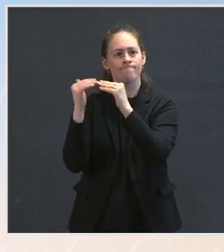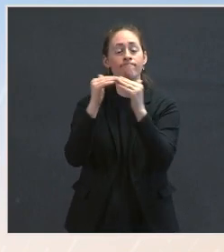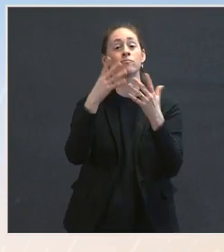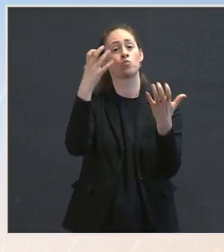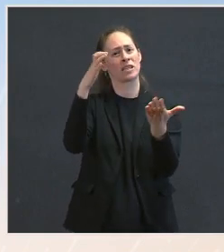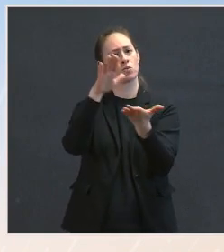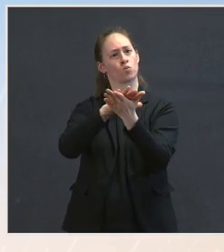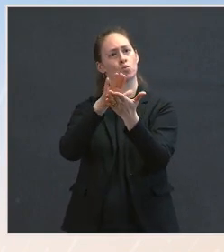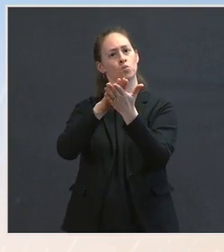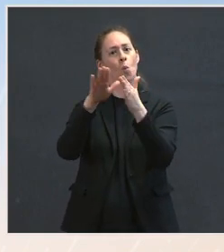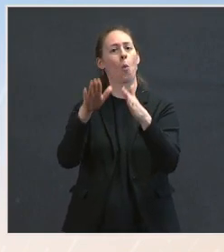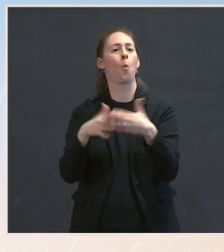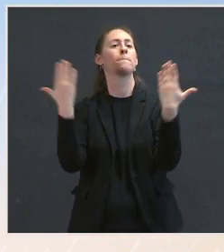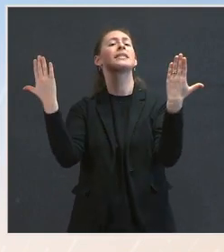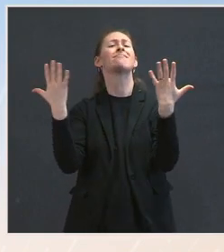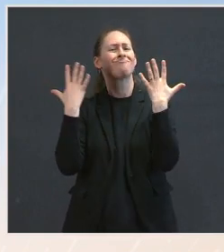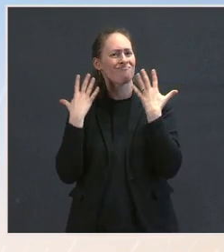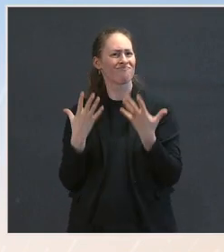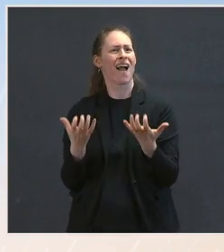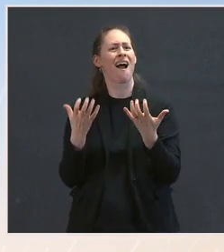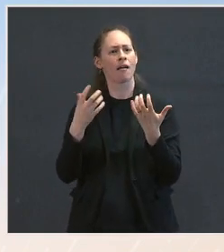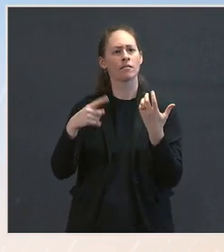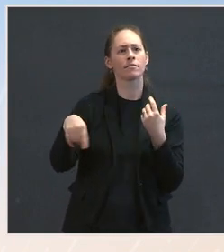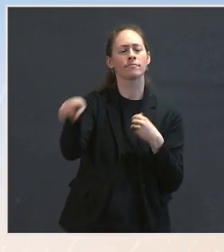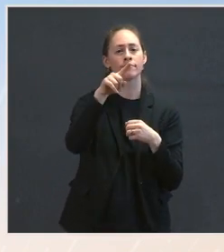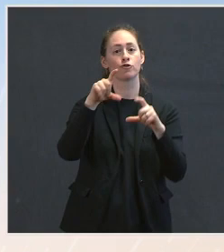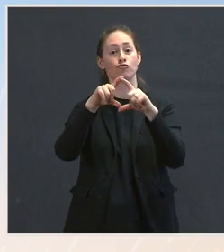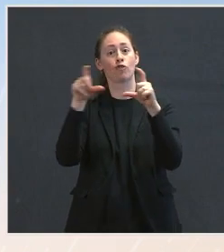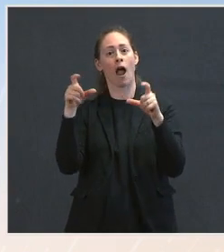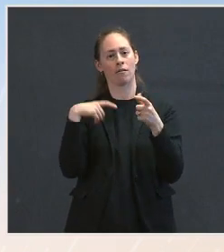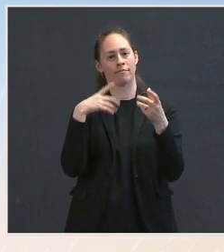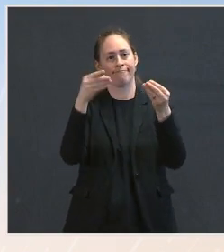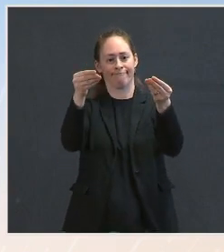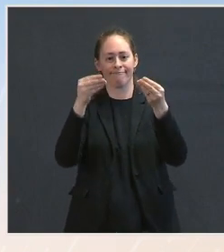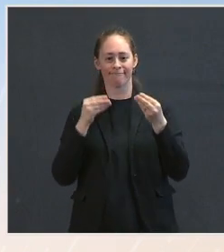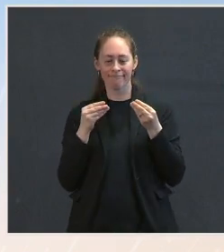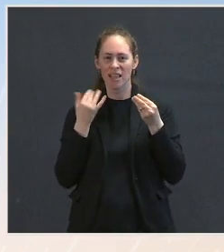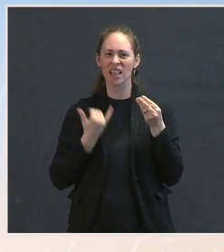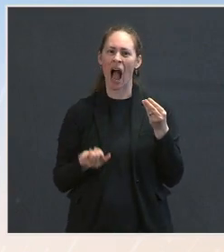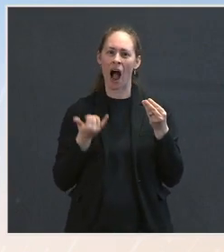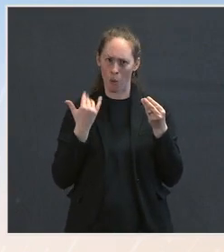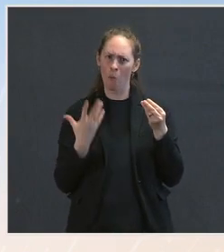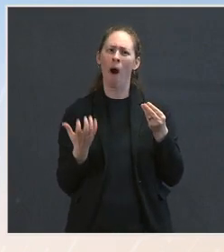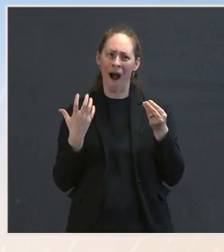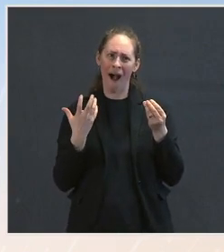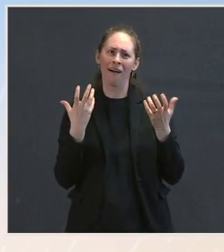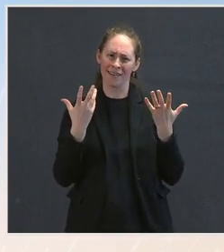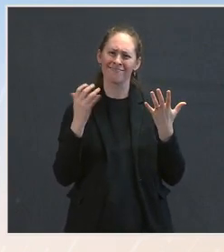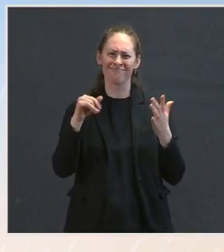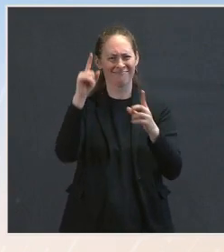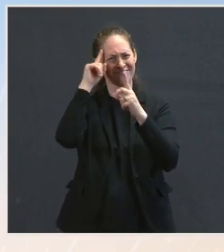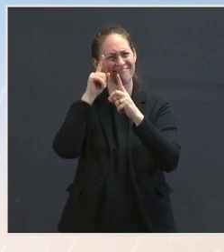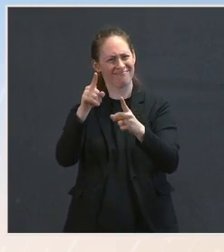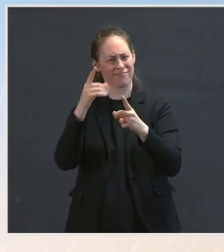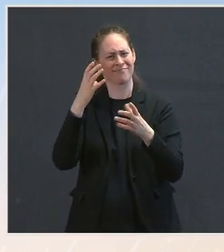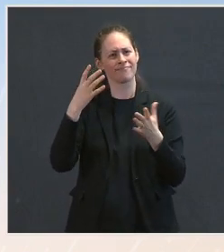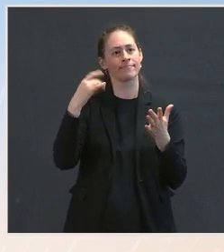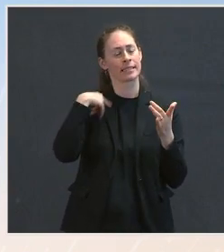And they clearly want direct checks. So, hopefully, members will listen to that. And we have plenty of time for Republicans